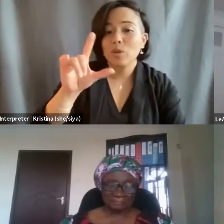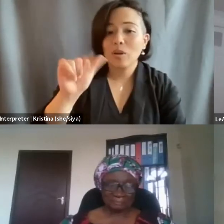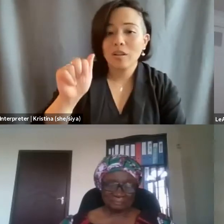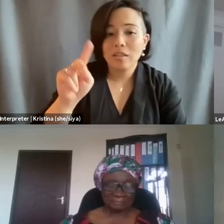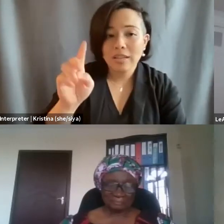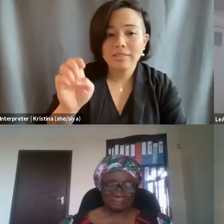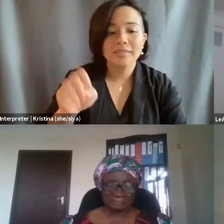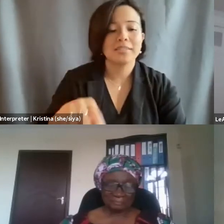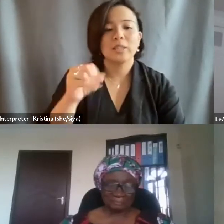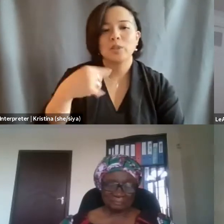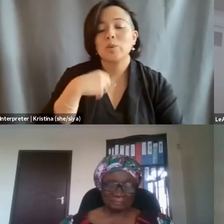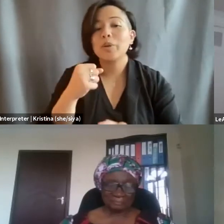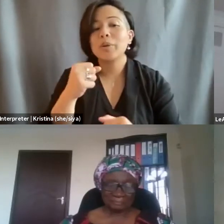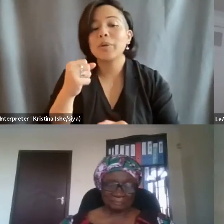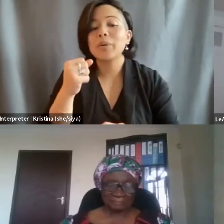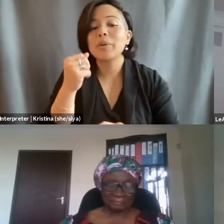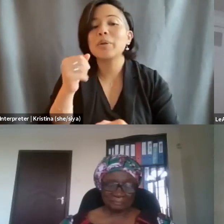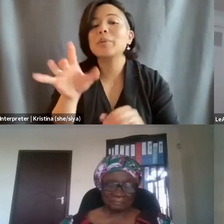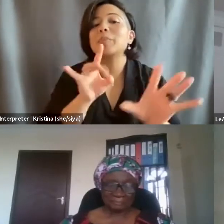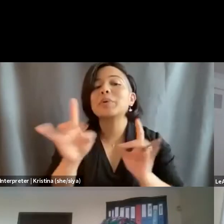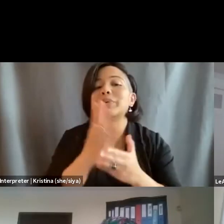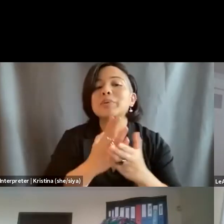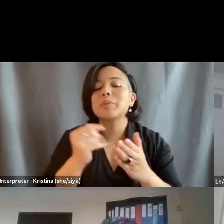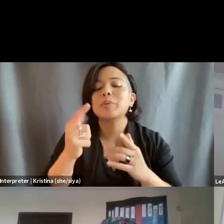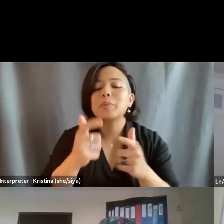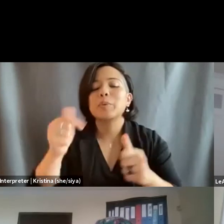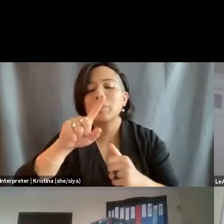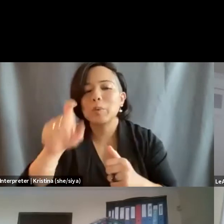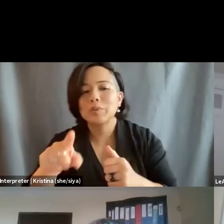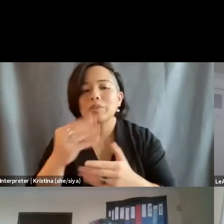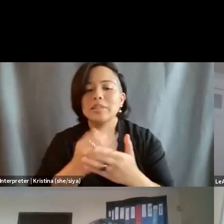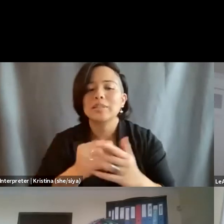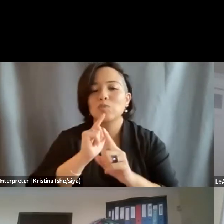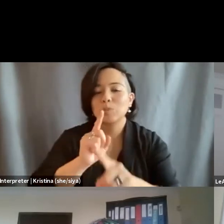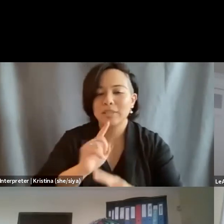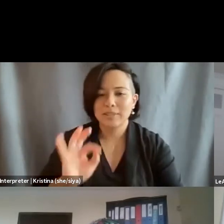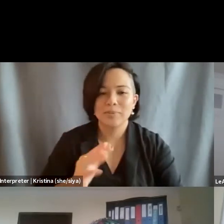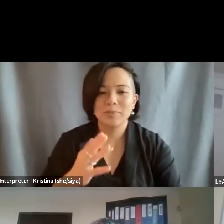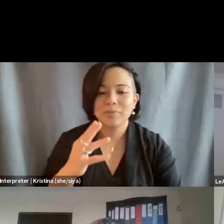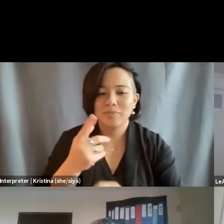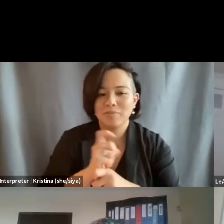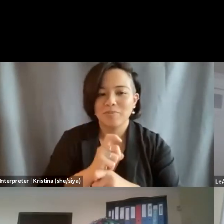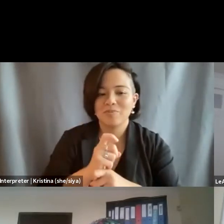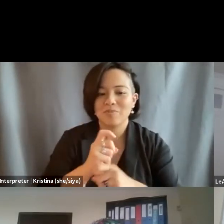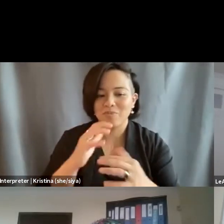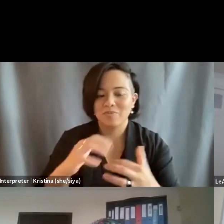so we can pick some of the live questions and get responses Thank you Natasha,